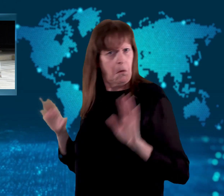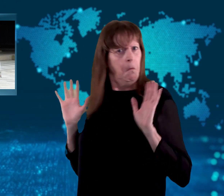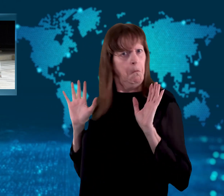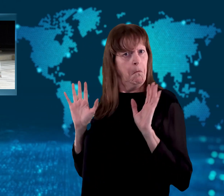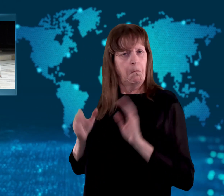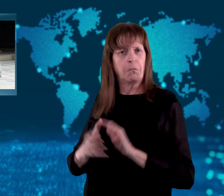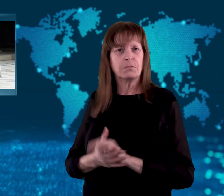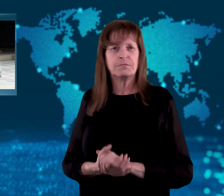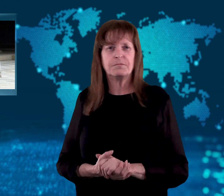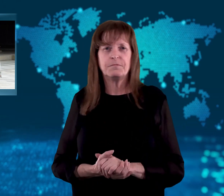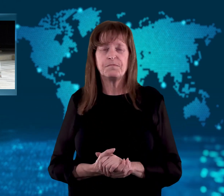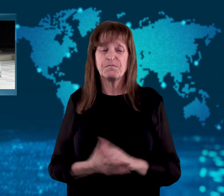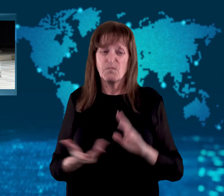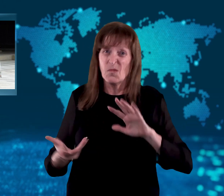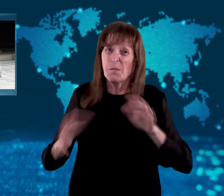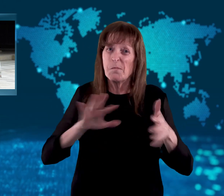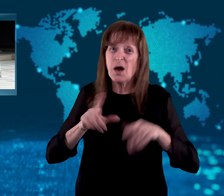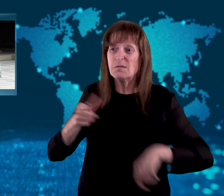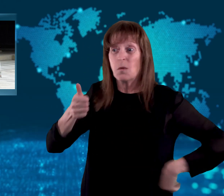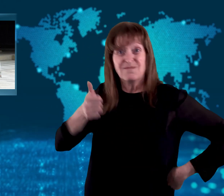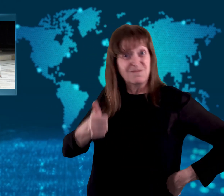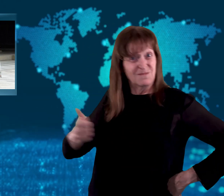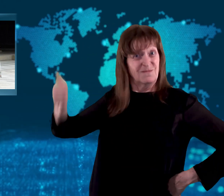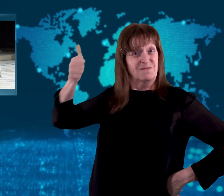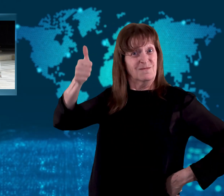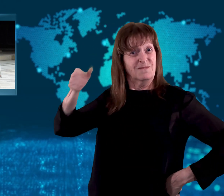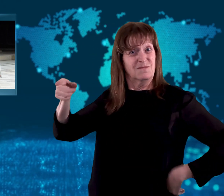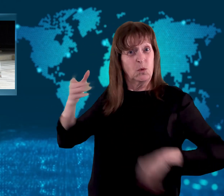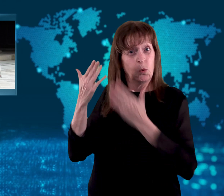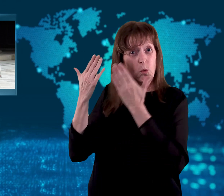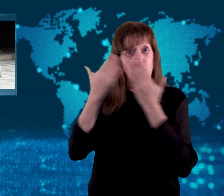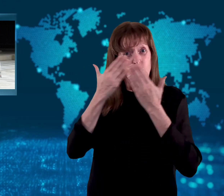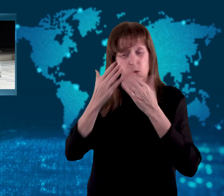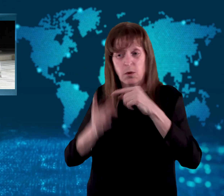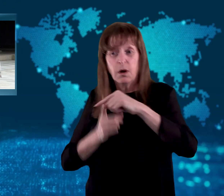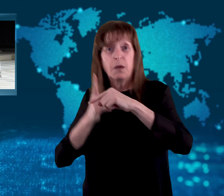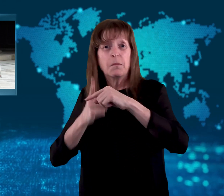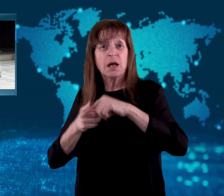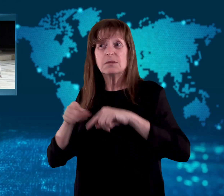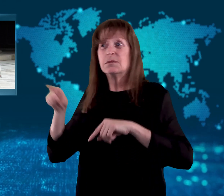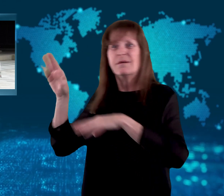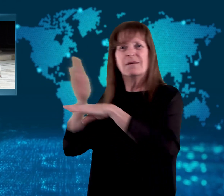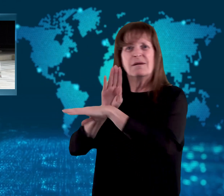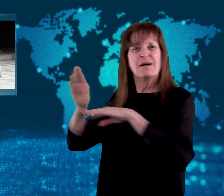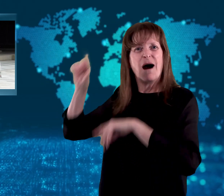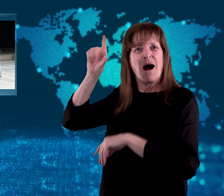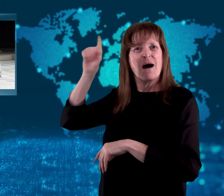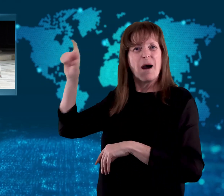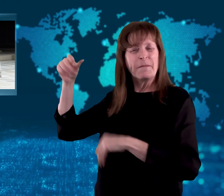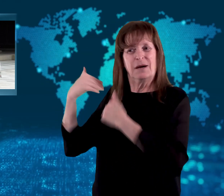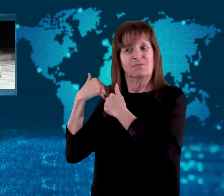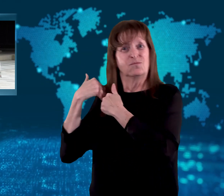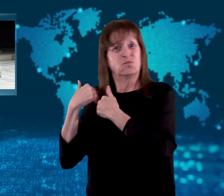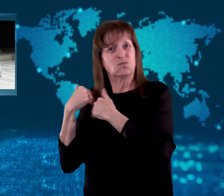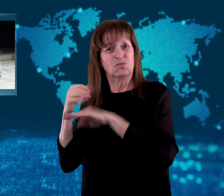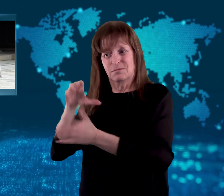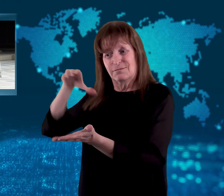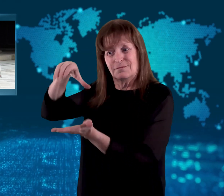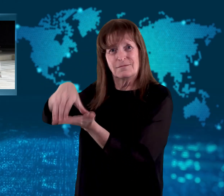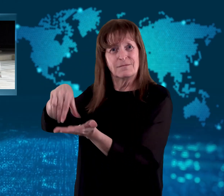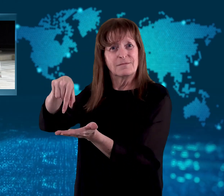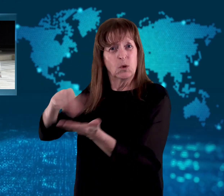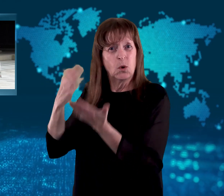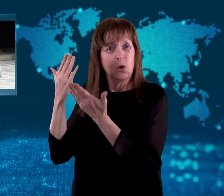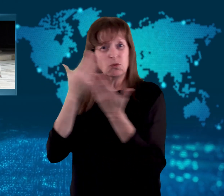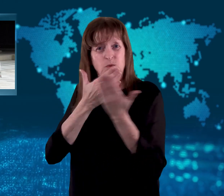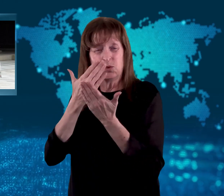It's possible that the head of school and the company operating the school